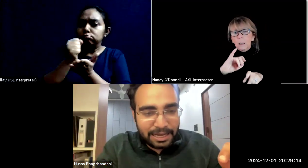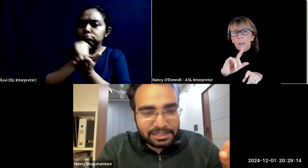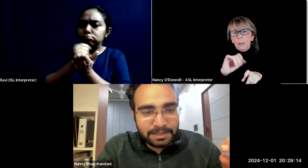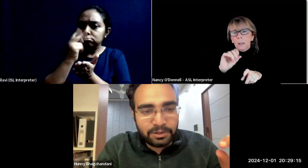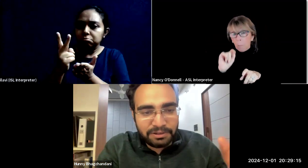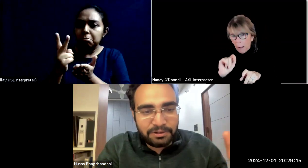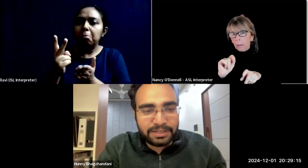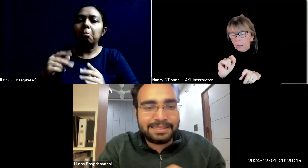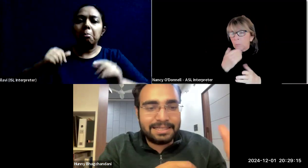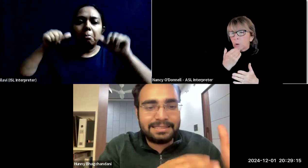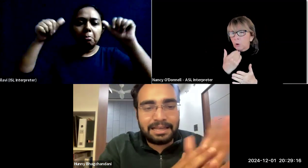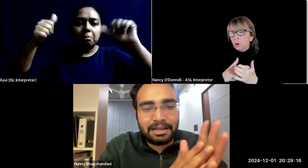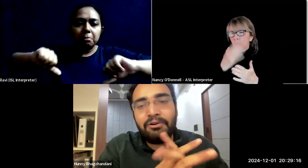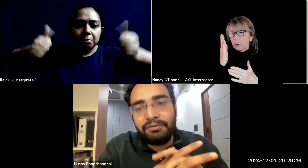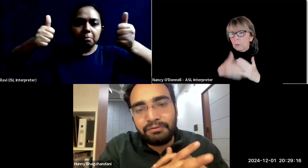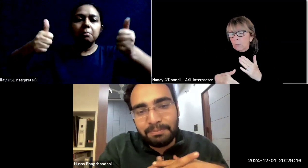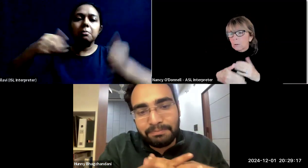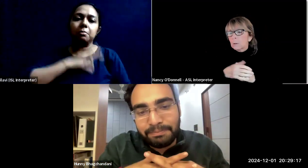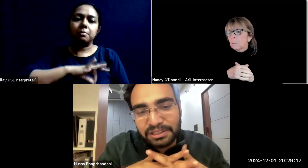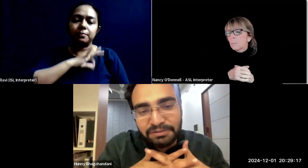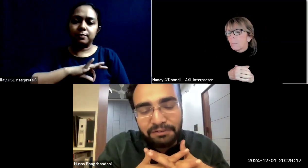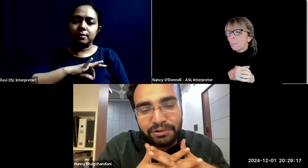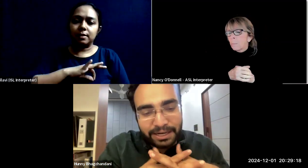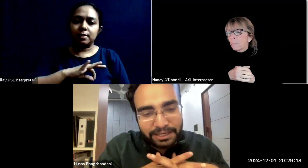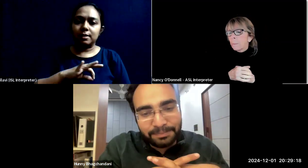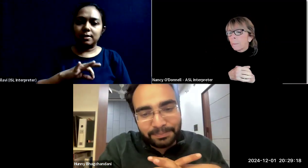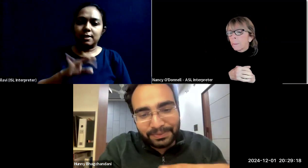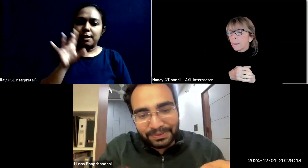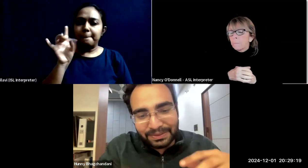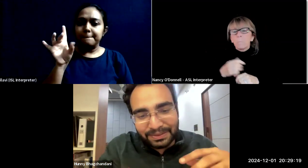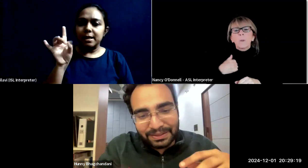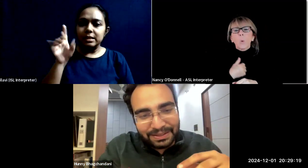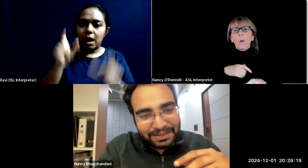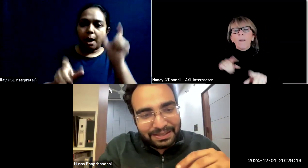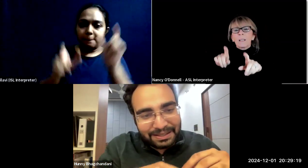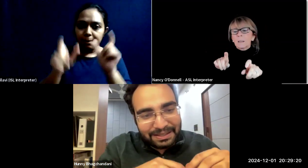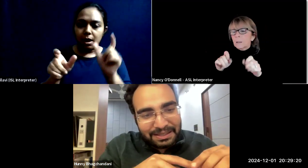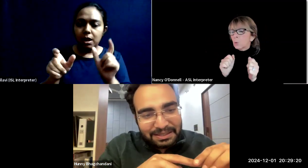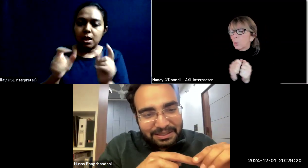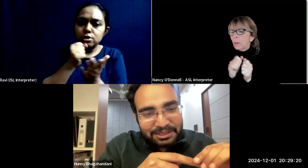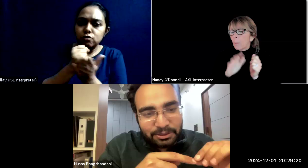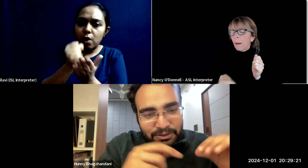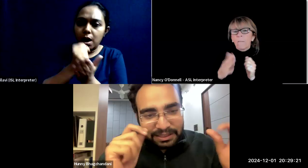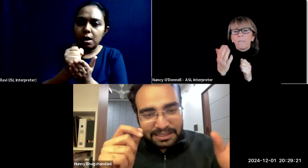So last month only, we got the results like around 15 patients we have tried.